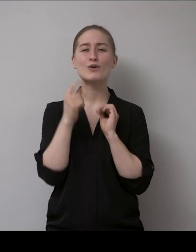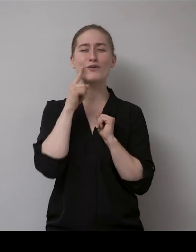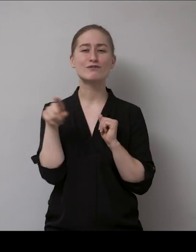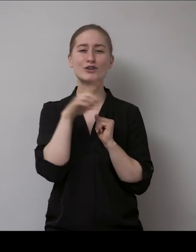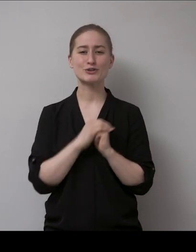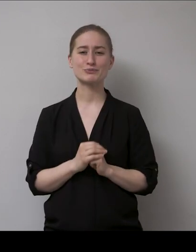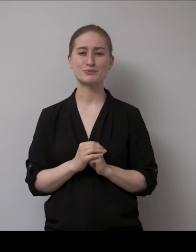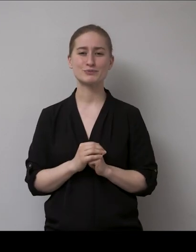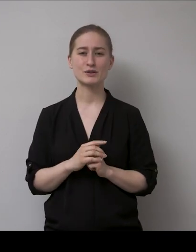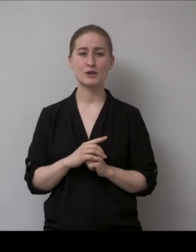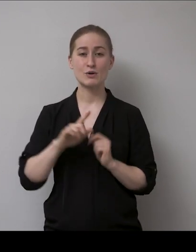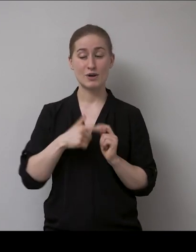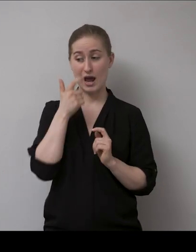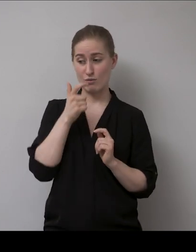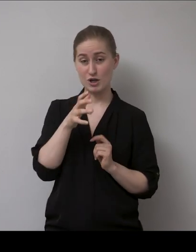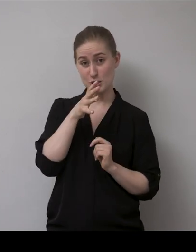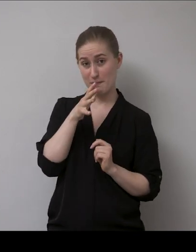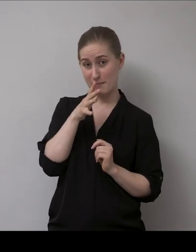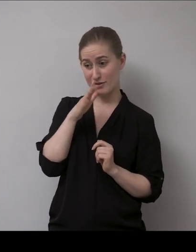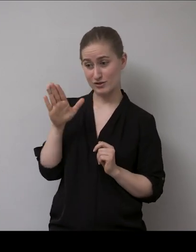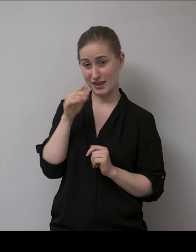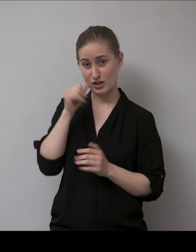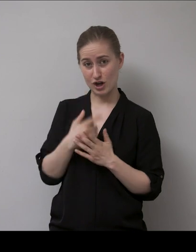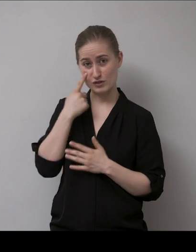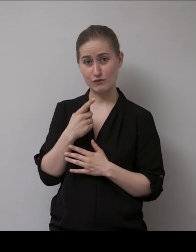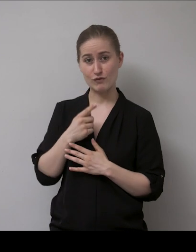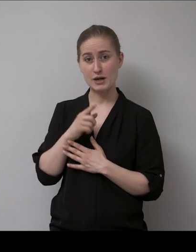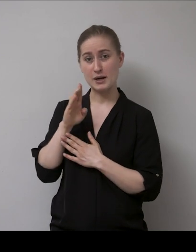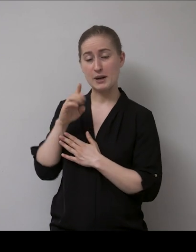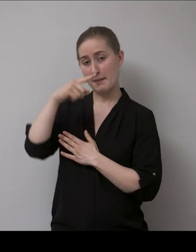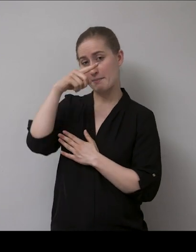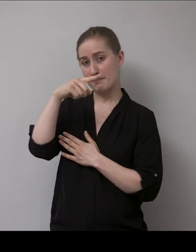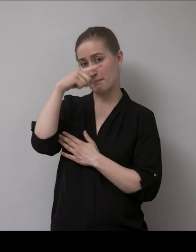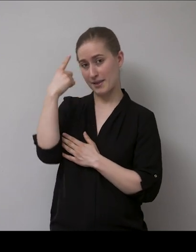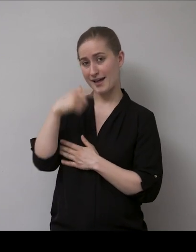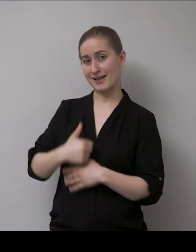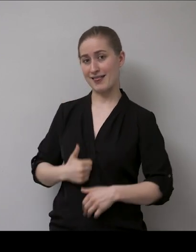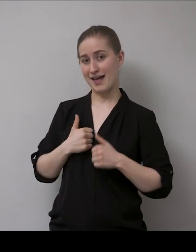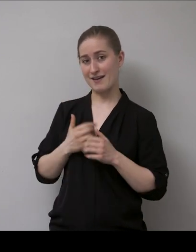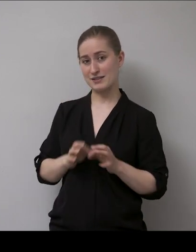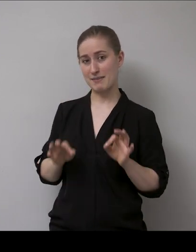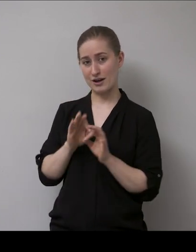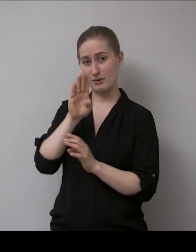When I watched mothers and their daughters at rallies for Black Live Matters, I thought that it was the moms who brought her daughters